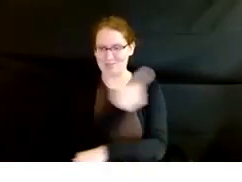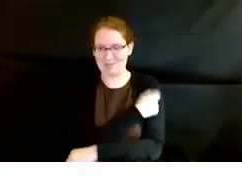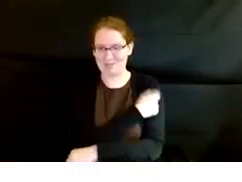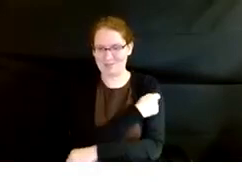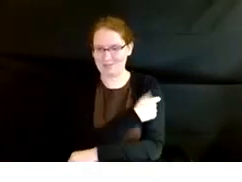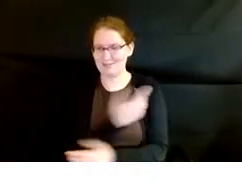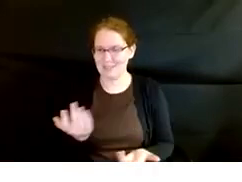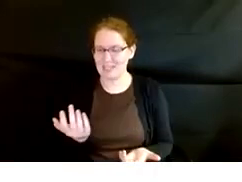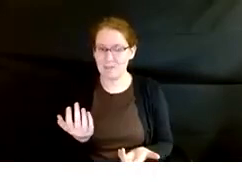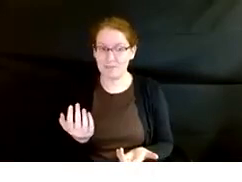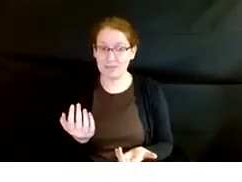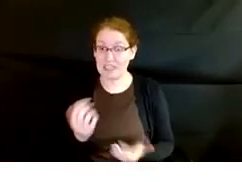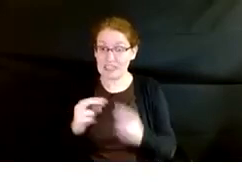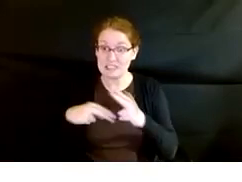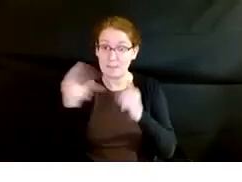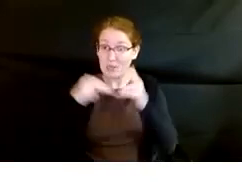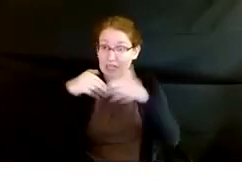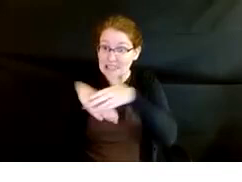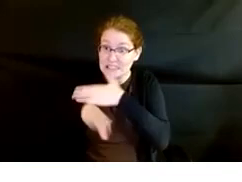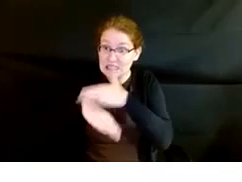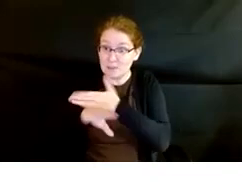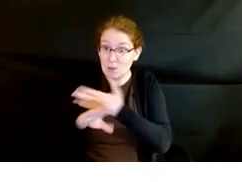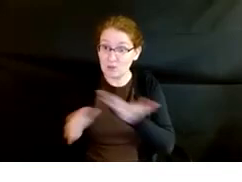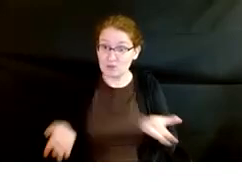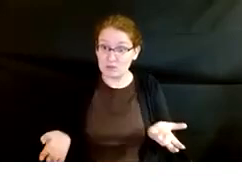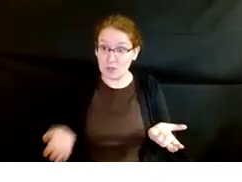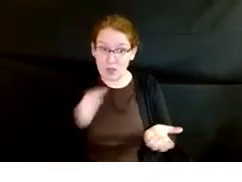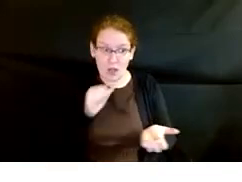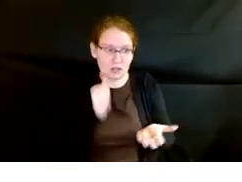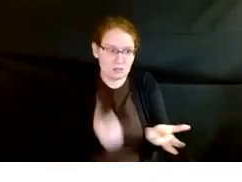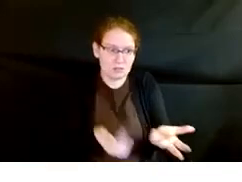is is the building accessible? those kind of things, so you absolutely have a right to get